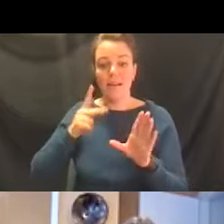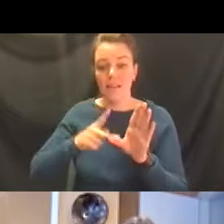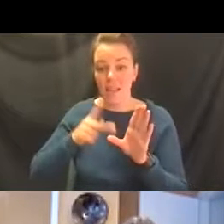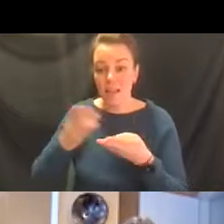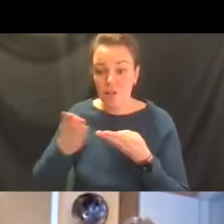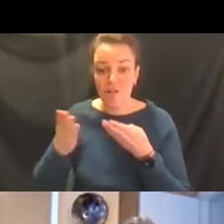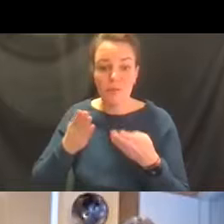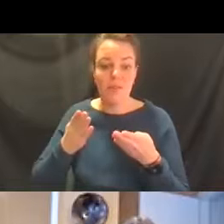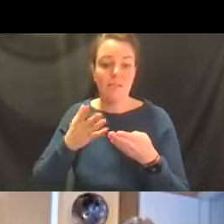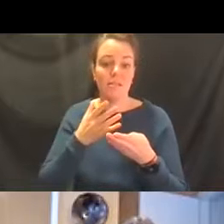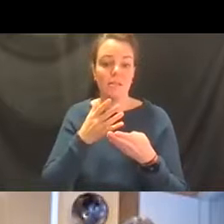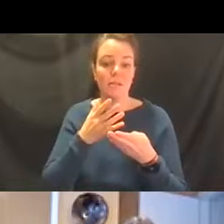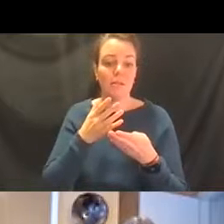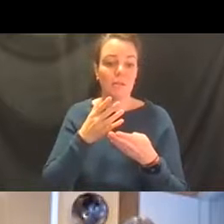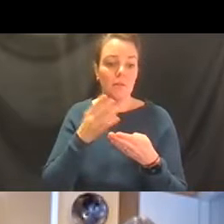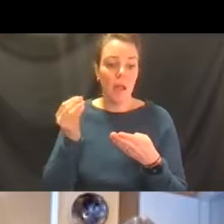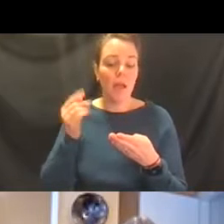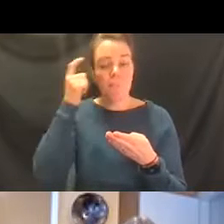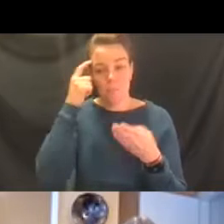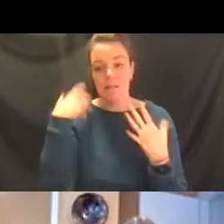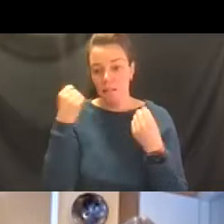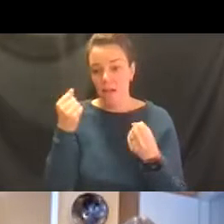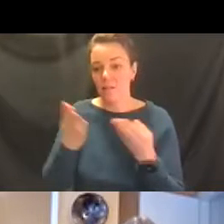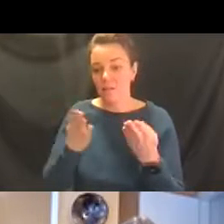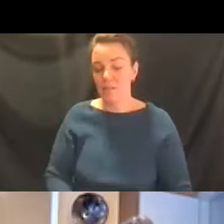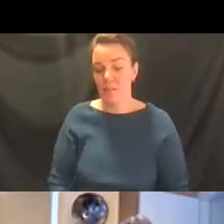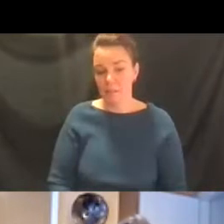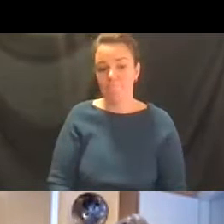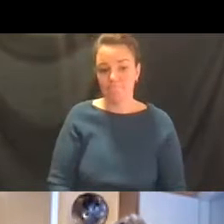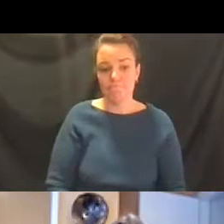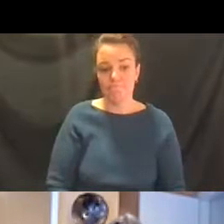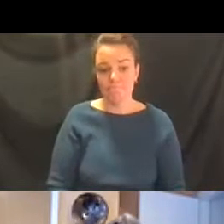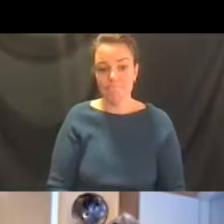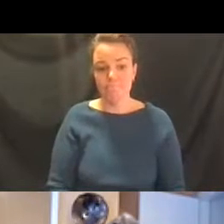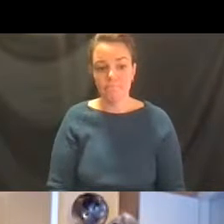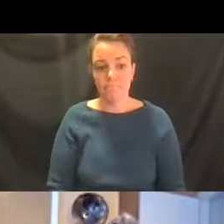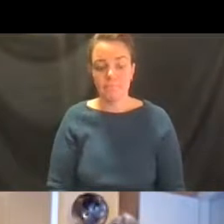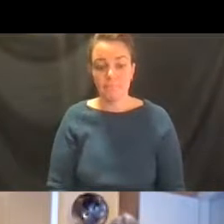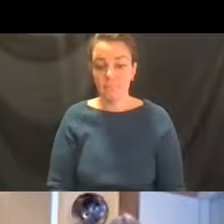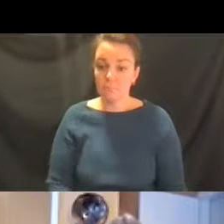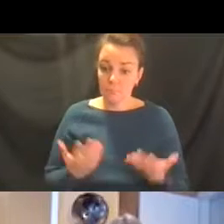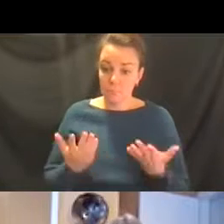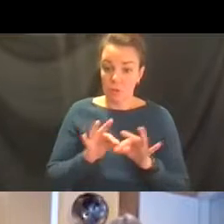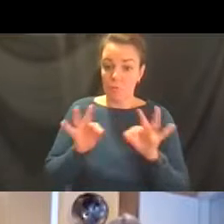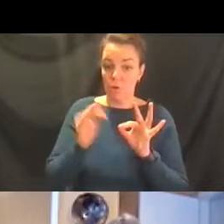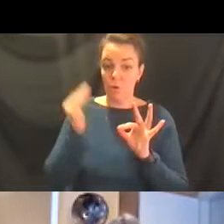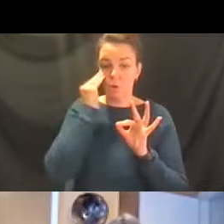as well as mental health services and so being aware of where those are in terms